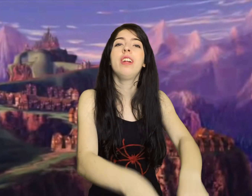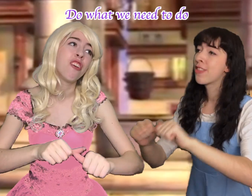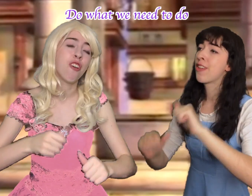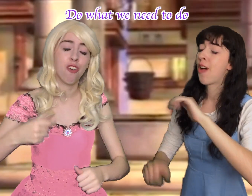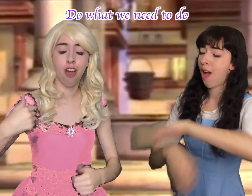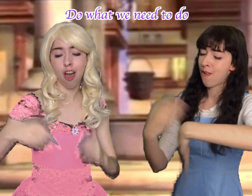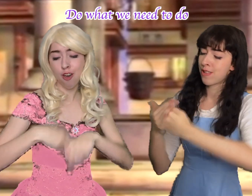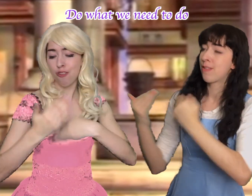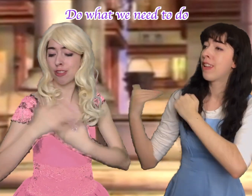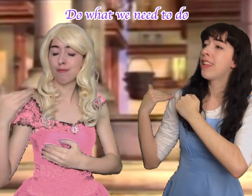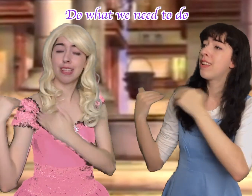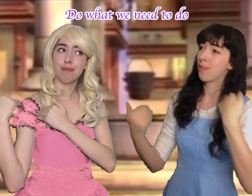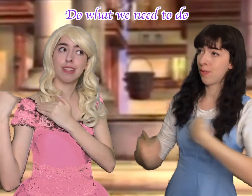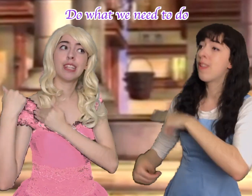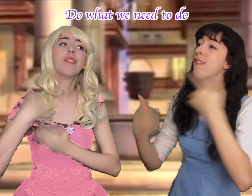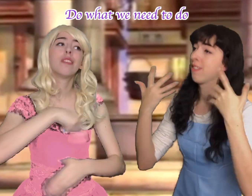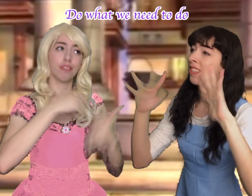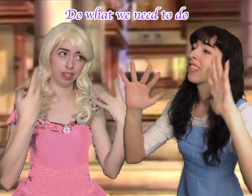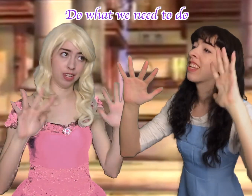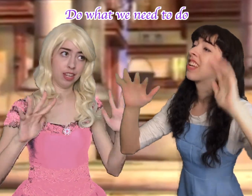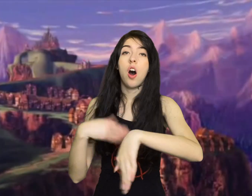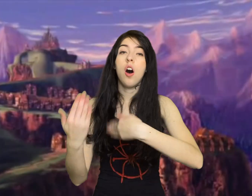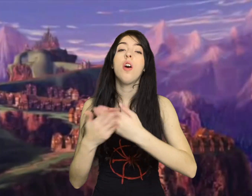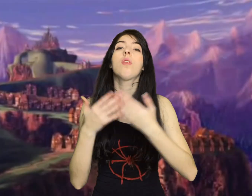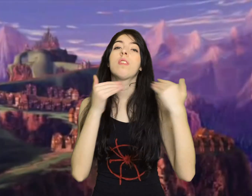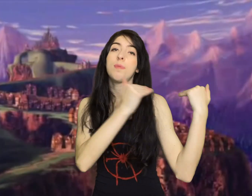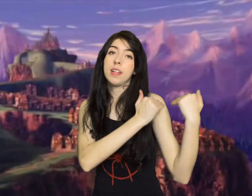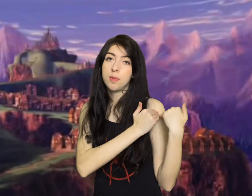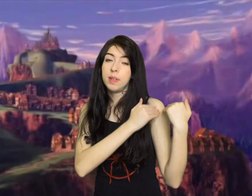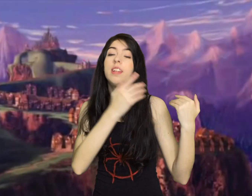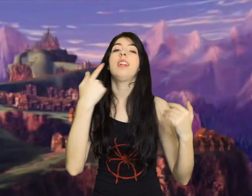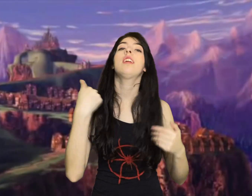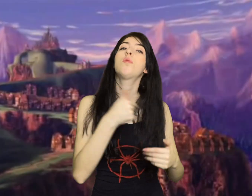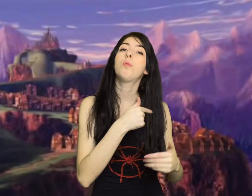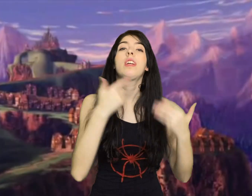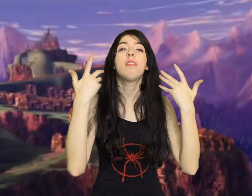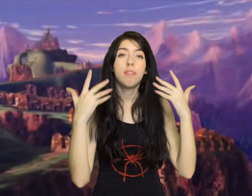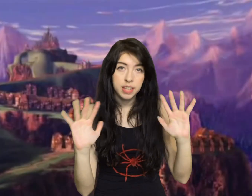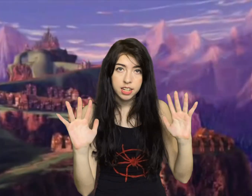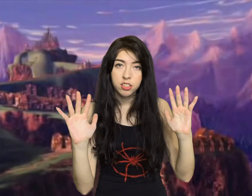do what we need to do ALL RESPONSIBILITIES WE FINISH